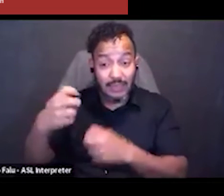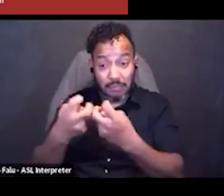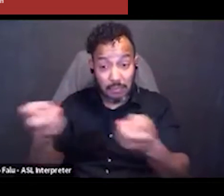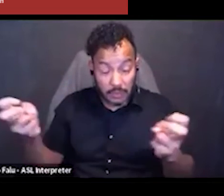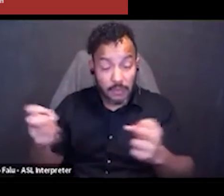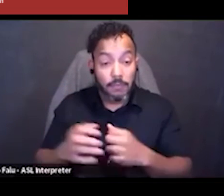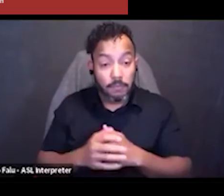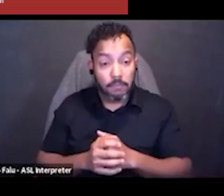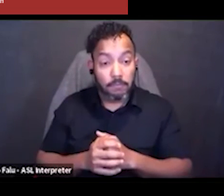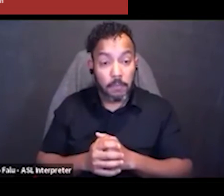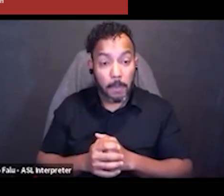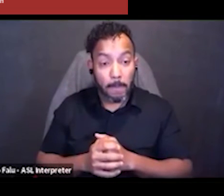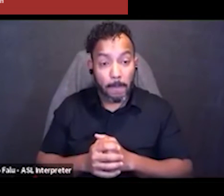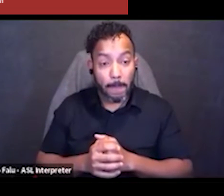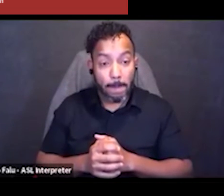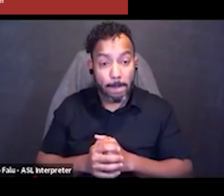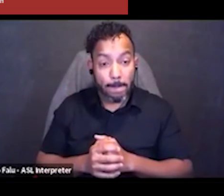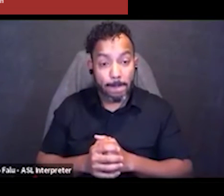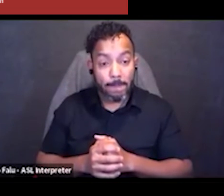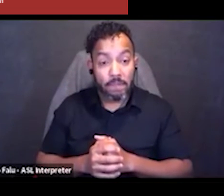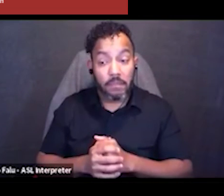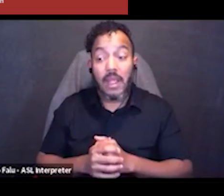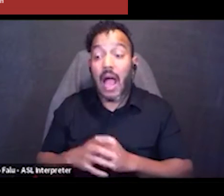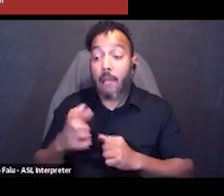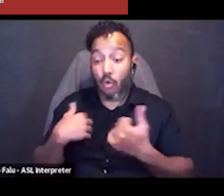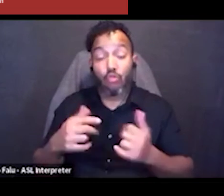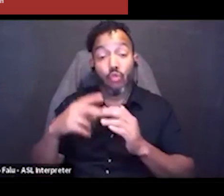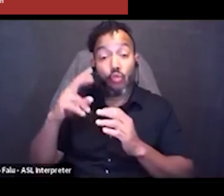I am reading through them right now.